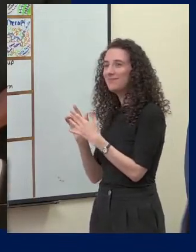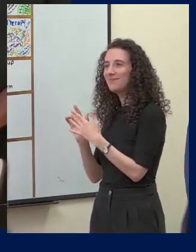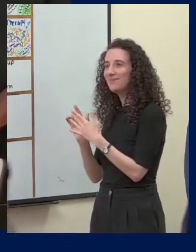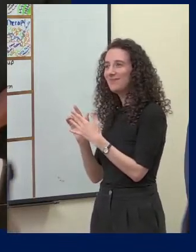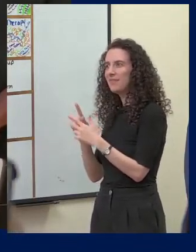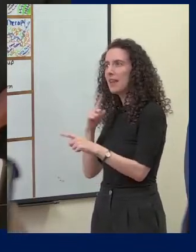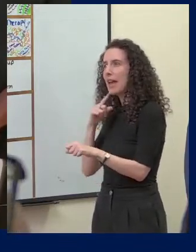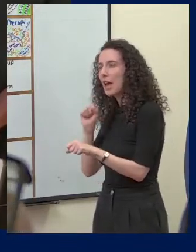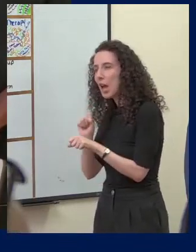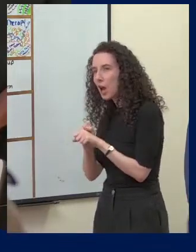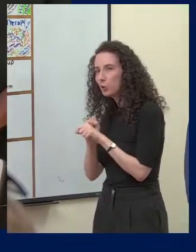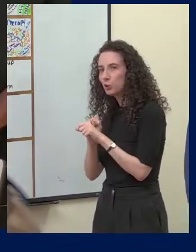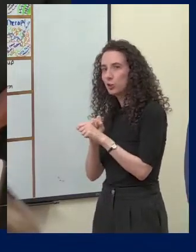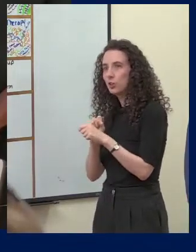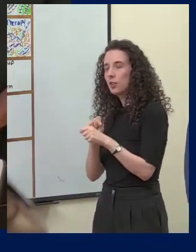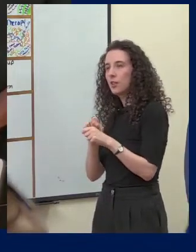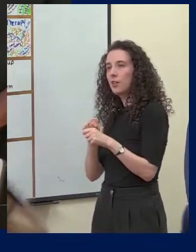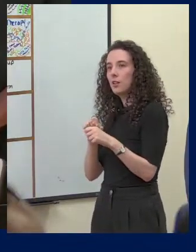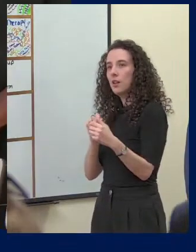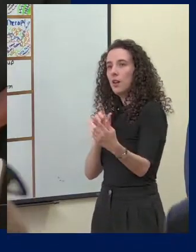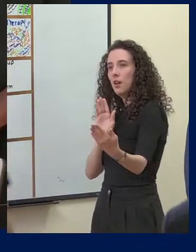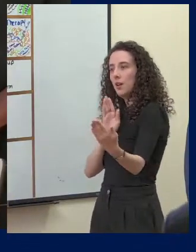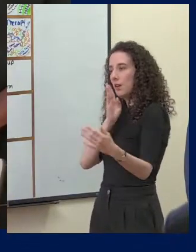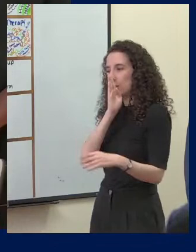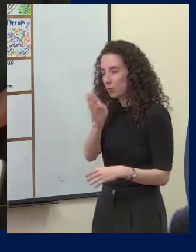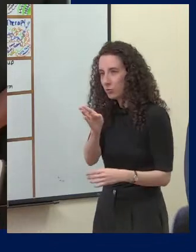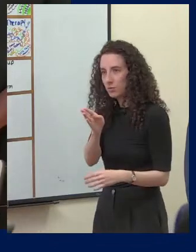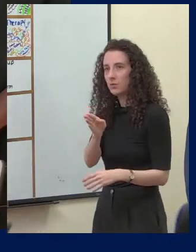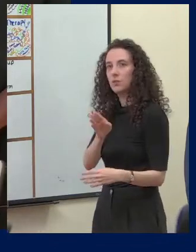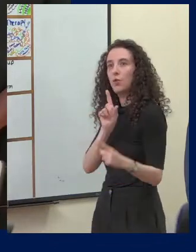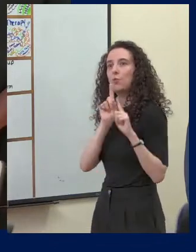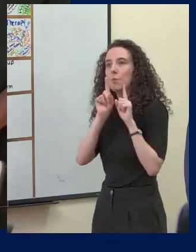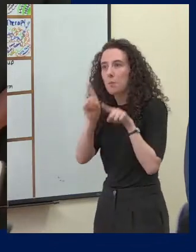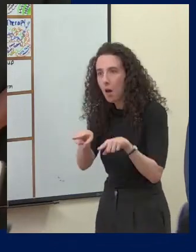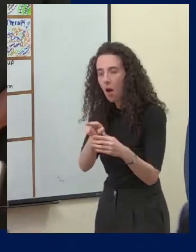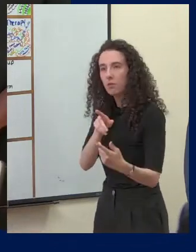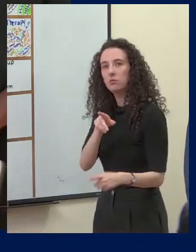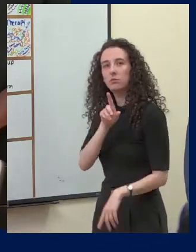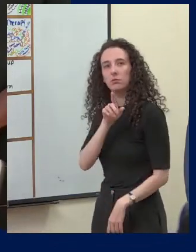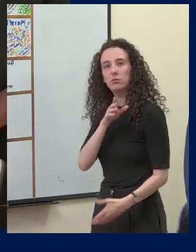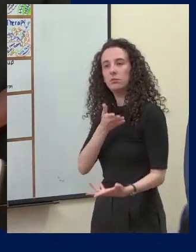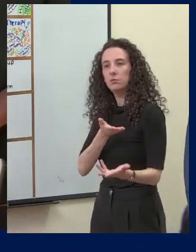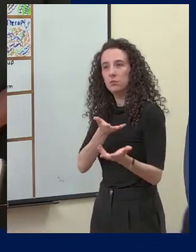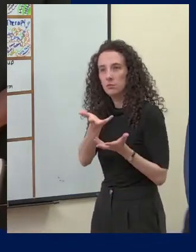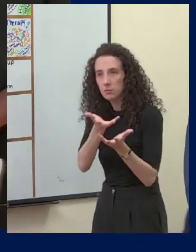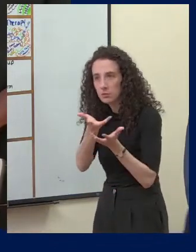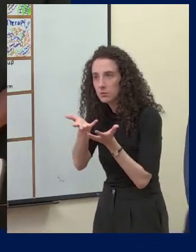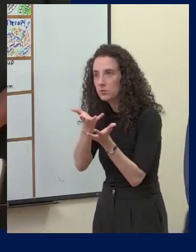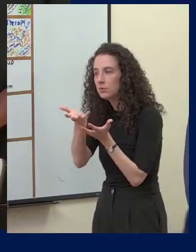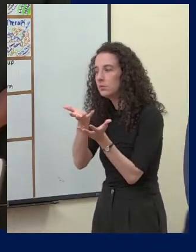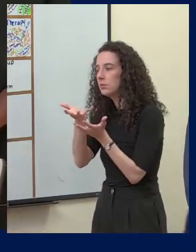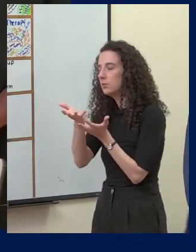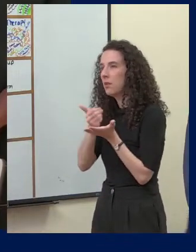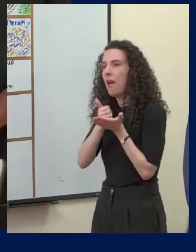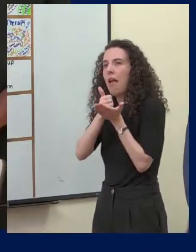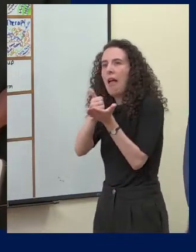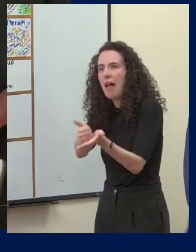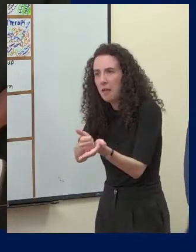someone who is trying to help them, we want to say to you don't go in the wrong fork in